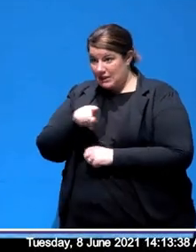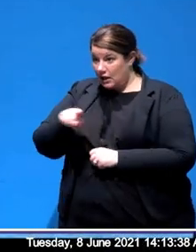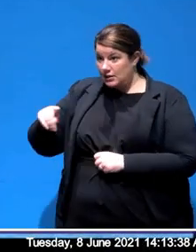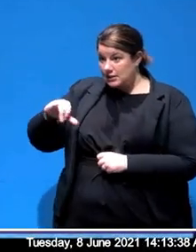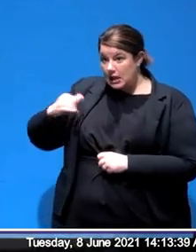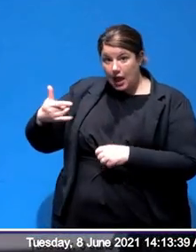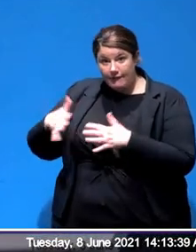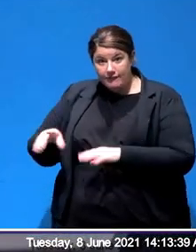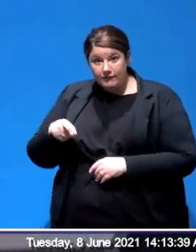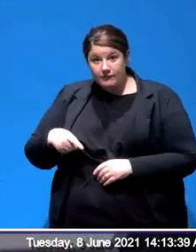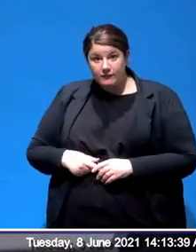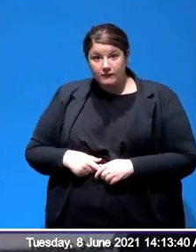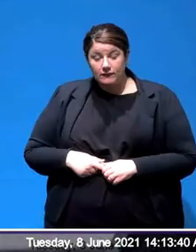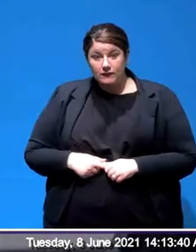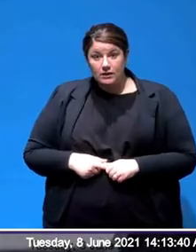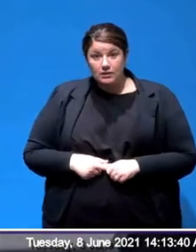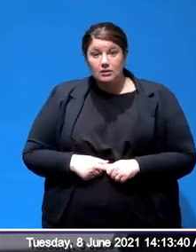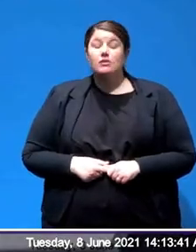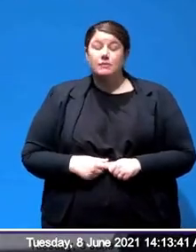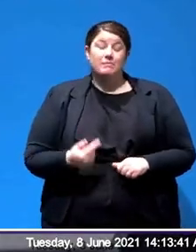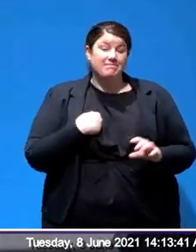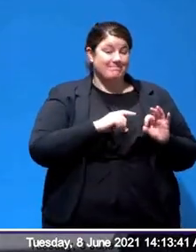Staff were questioned at length.